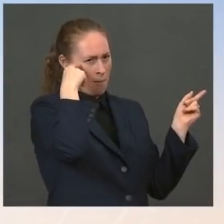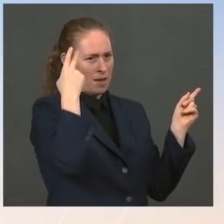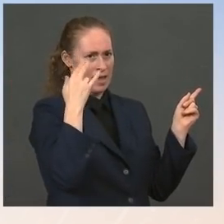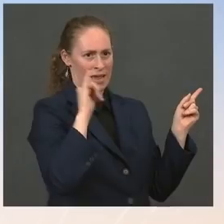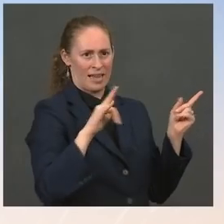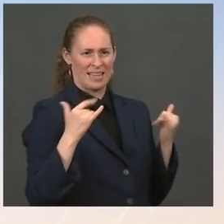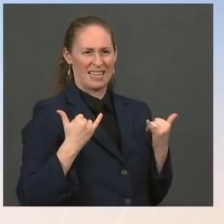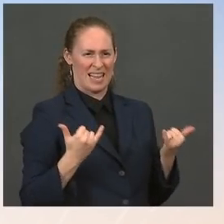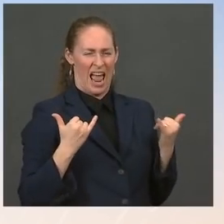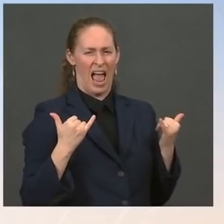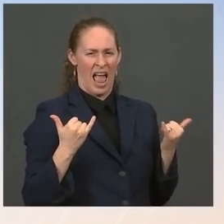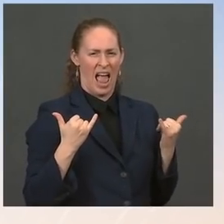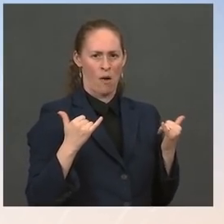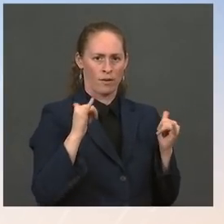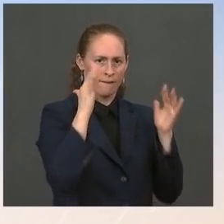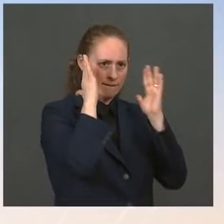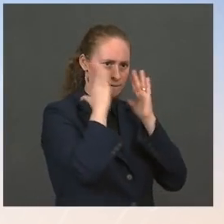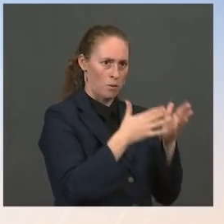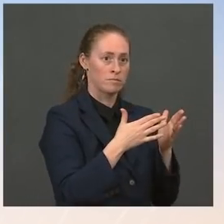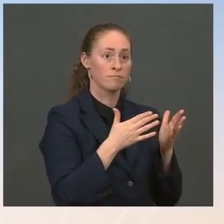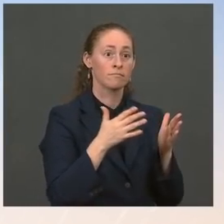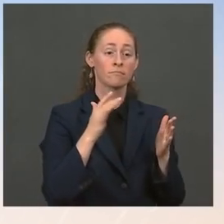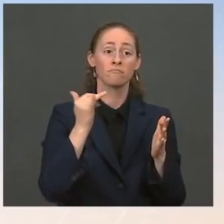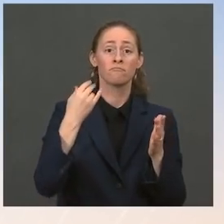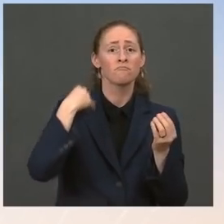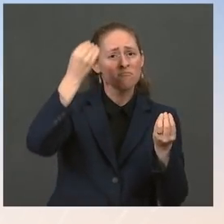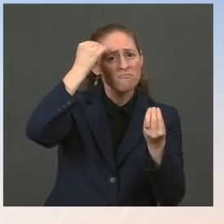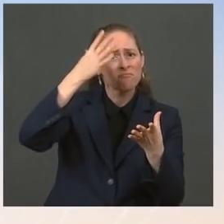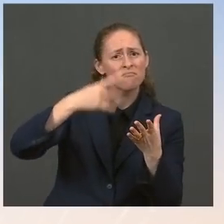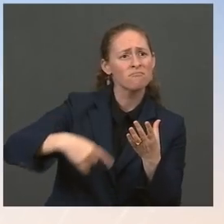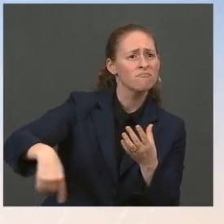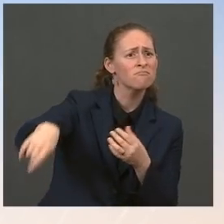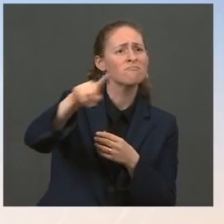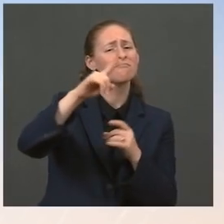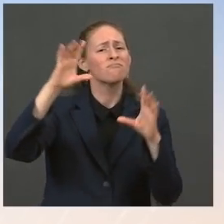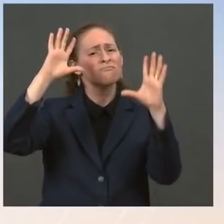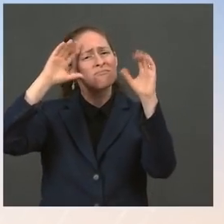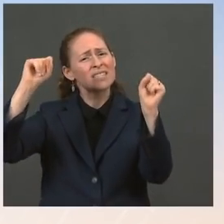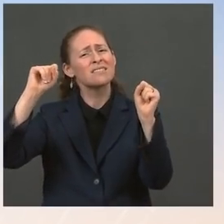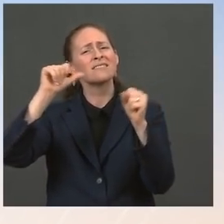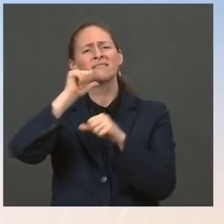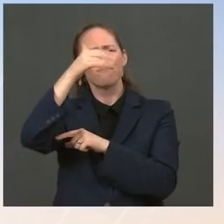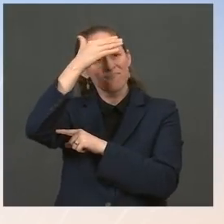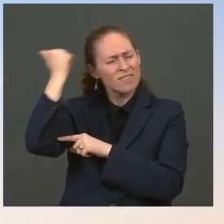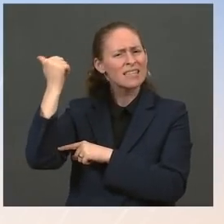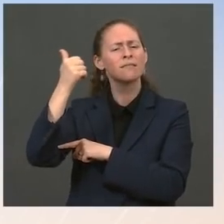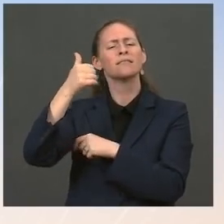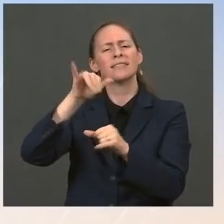And so, I would convey to activists that he is absolutely committed. He wants to get this done. He wants to sign it into law.